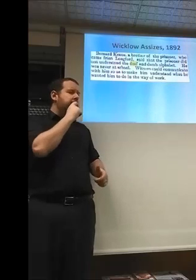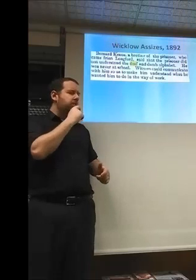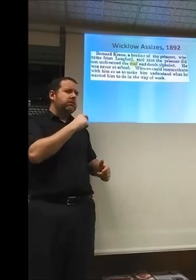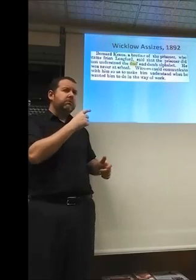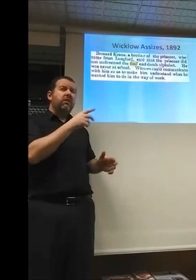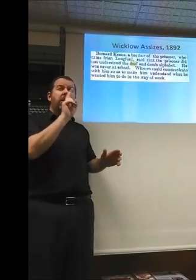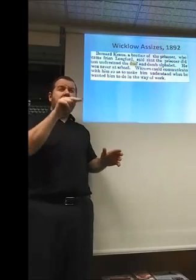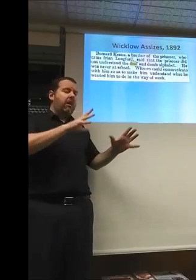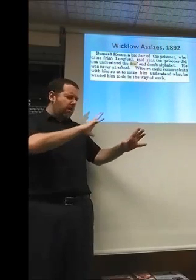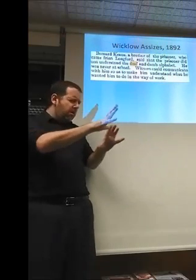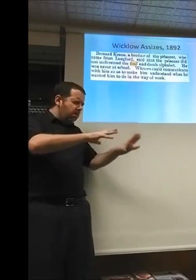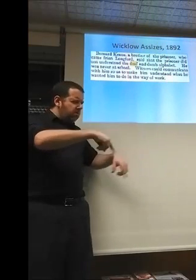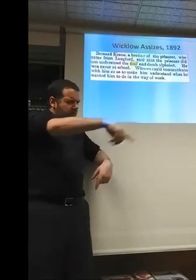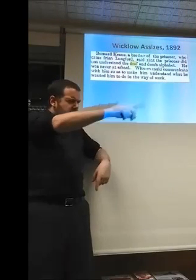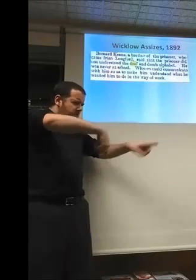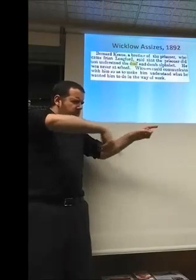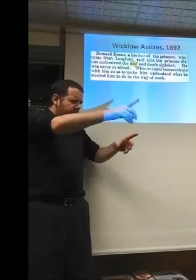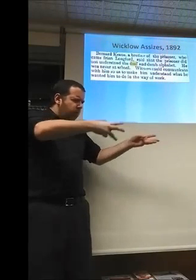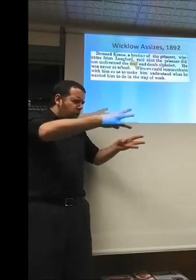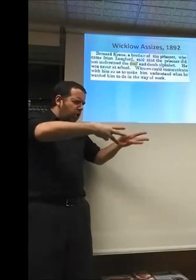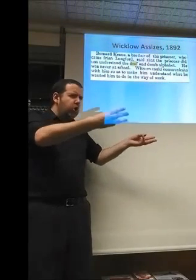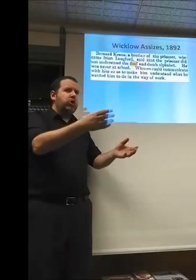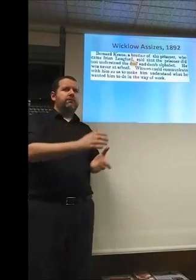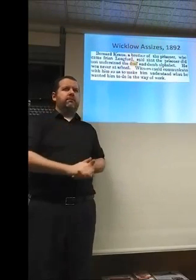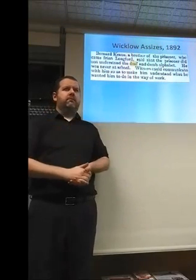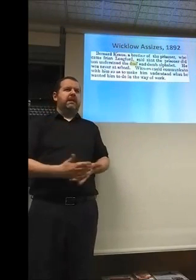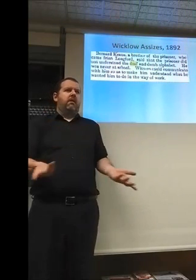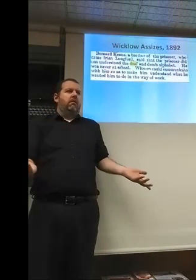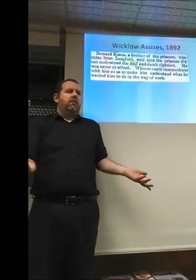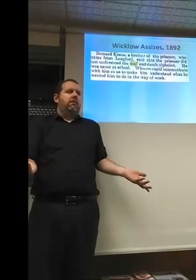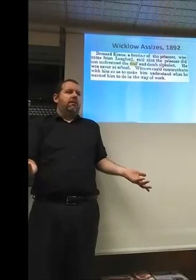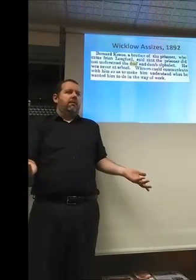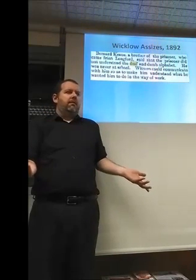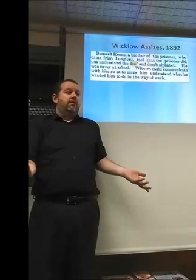So what was John Foley actually in prison for?